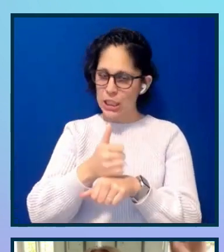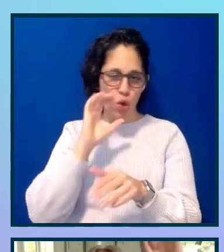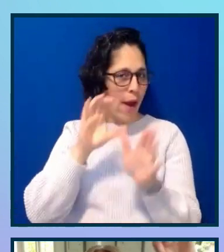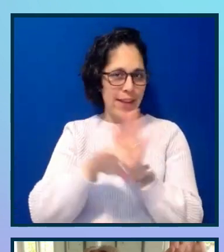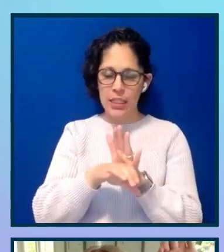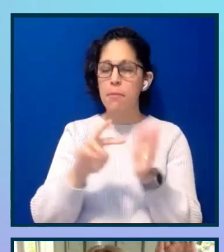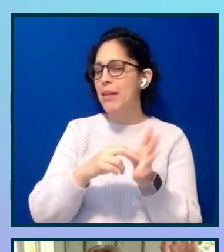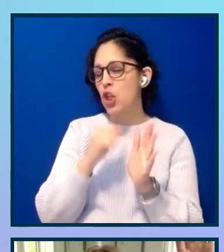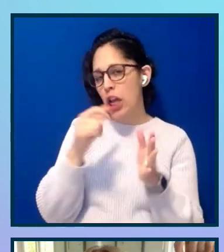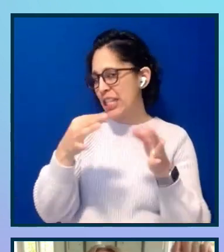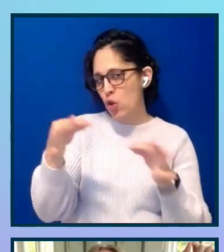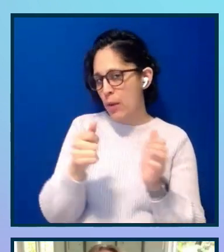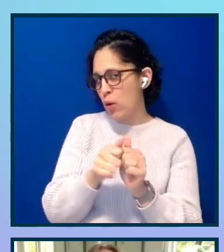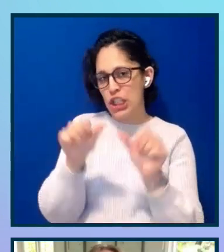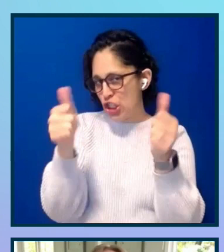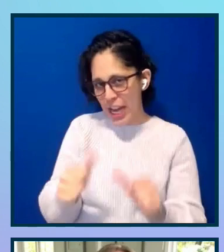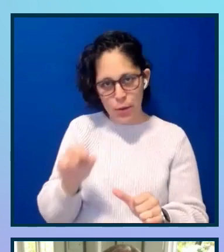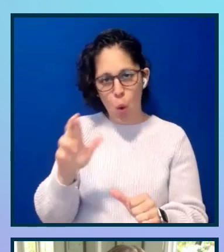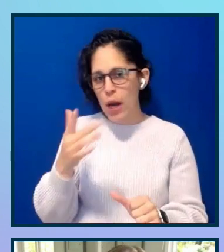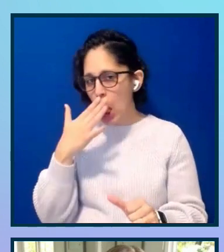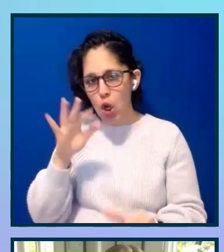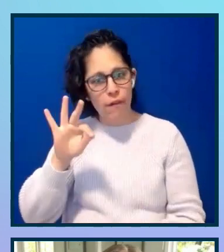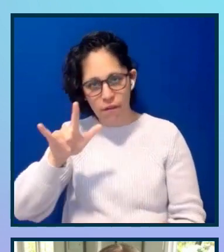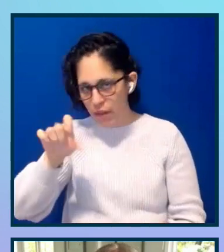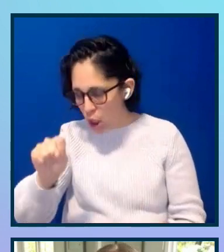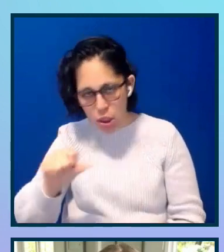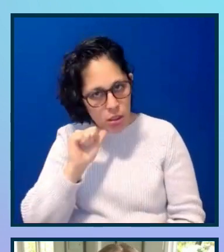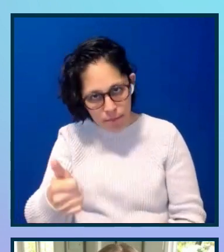with shapes and color fills. These are actually rasterized graphics,